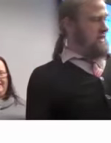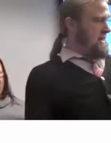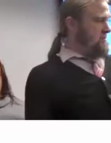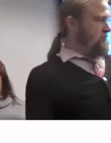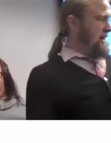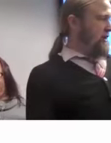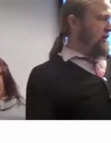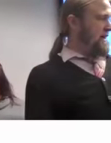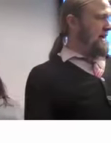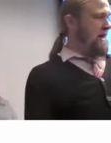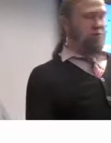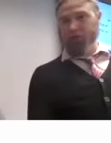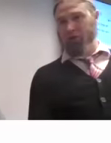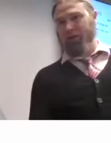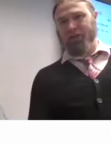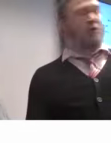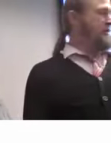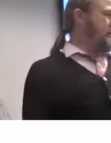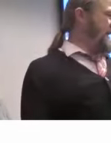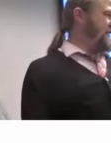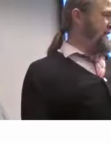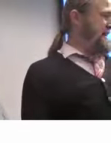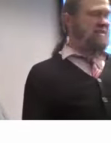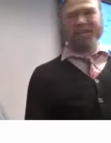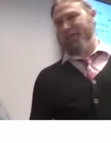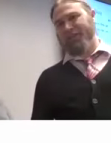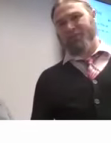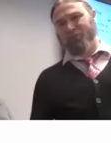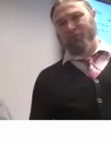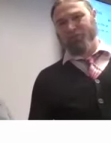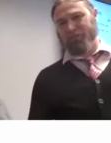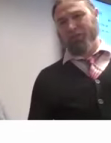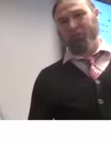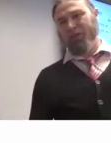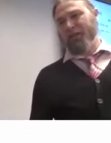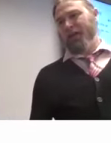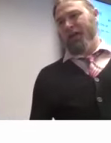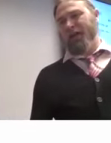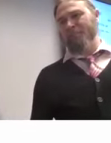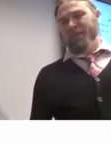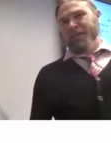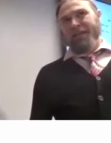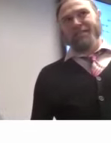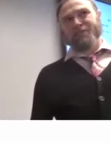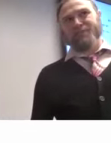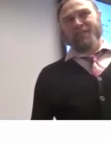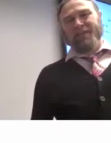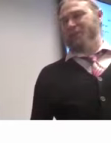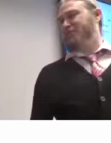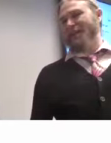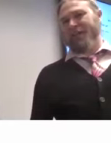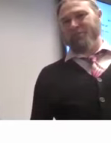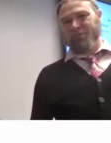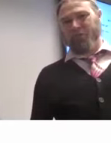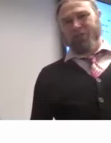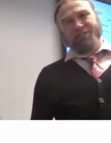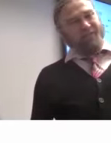I think we have picture later on where we get into a we have a braille monopoly set.